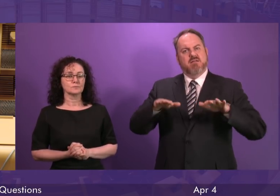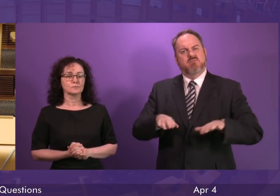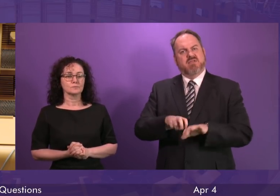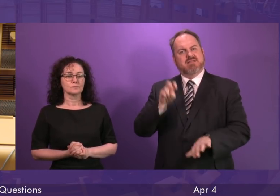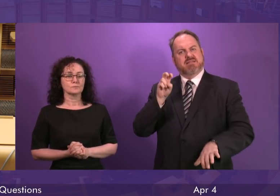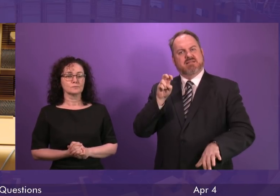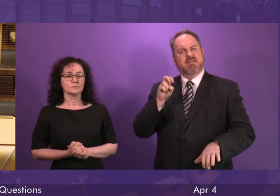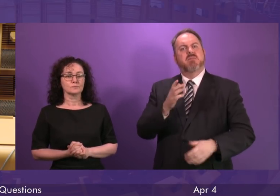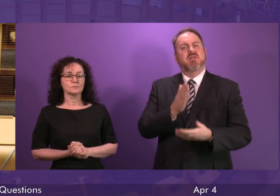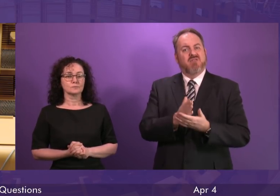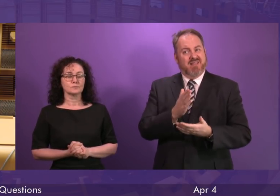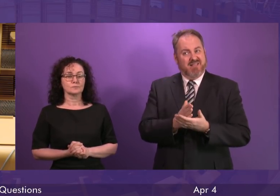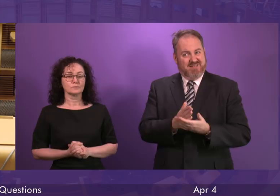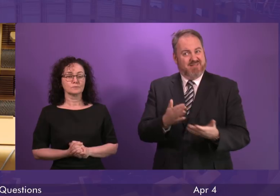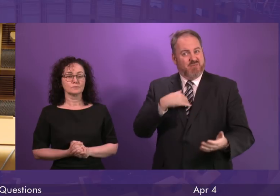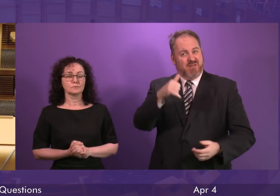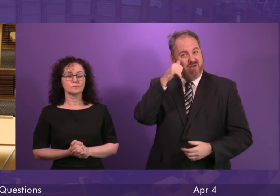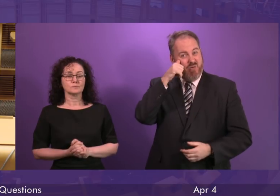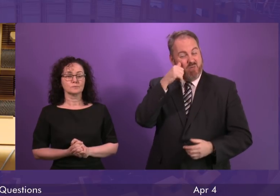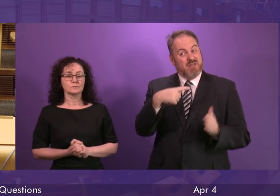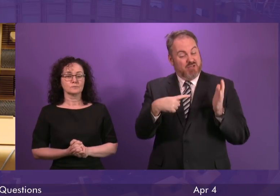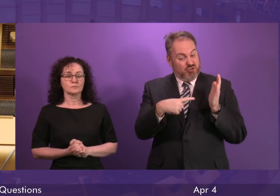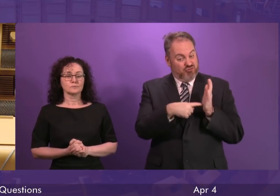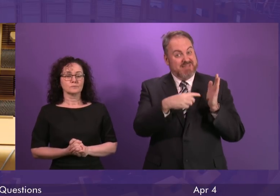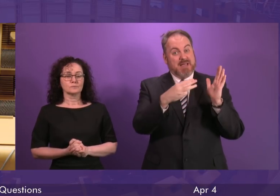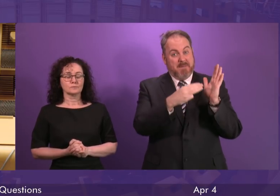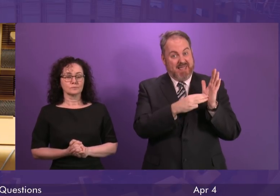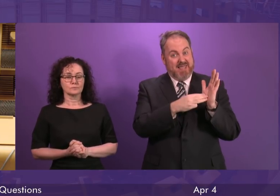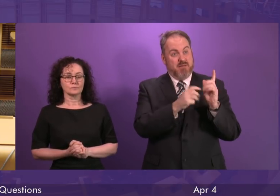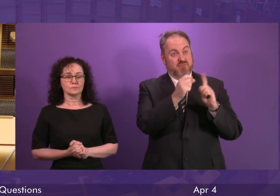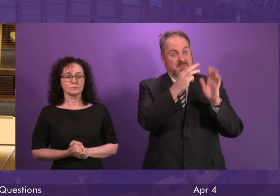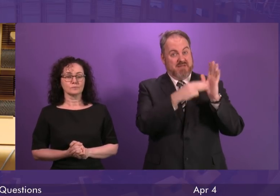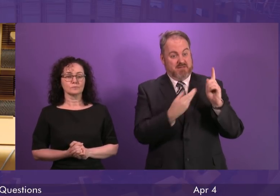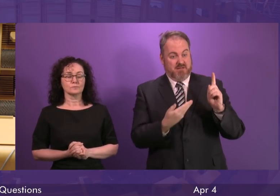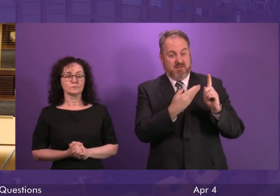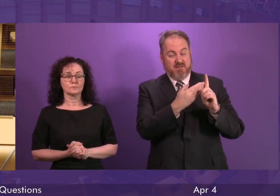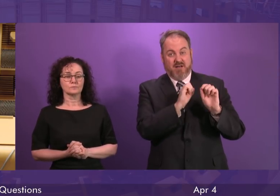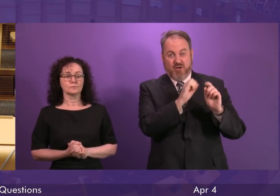escaping the fact that, thanks to Theresa May and the Tories, we are now facing the